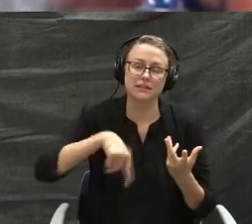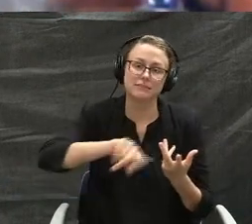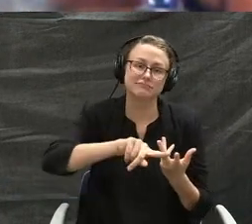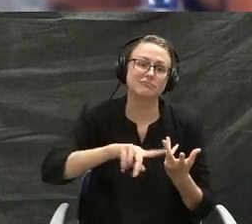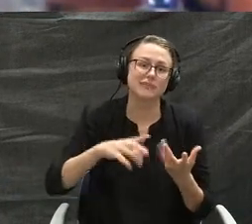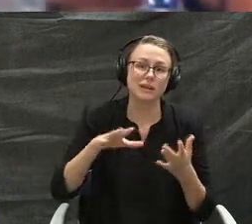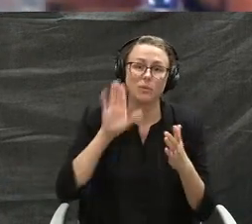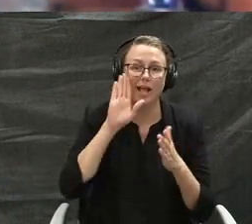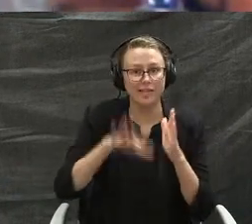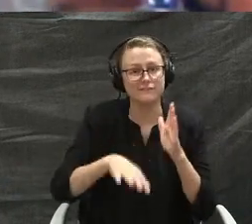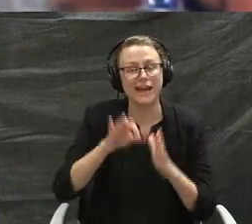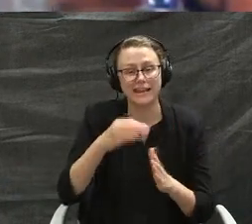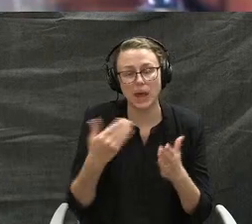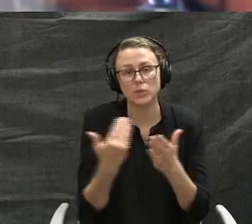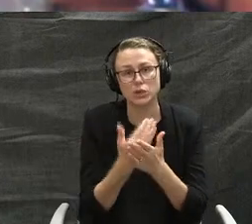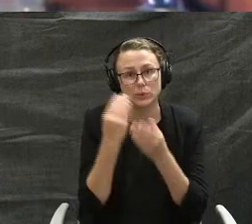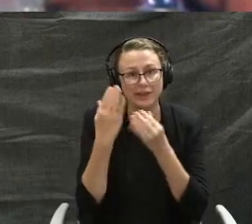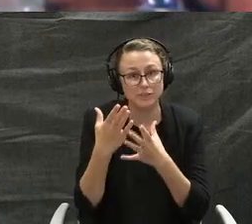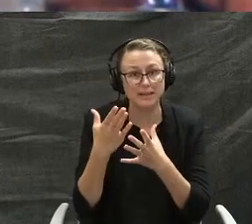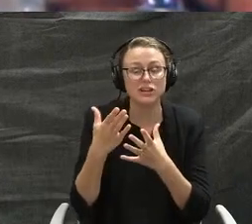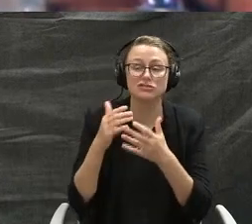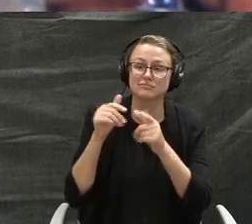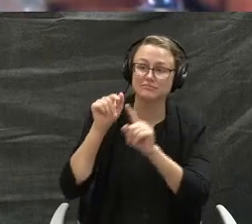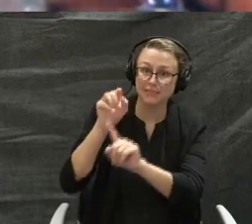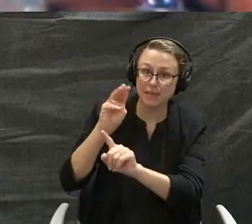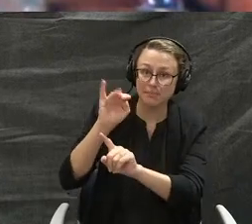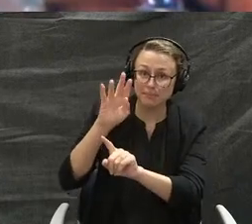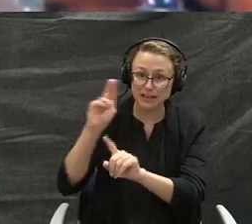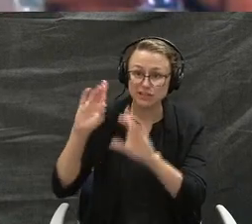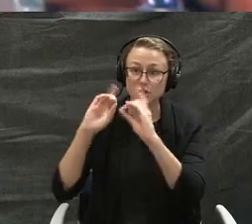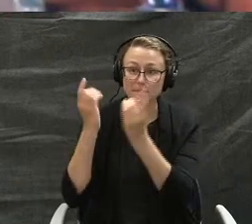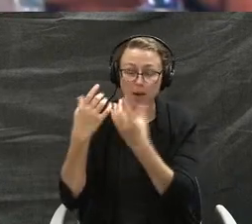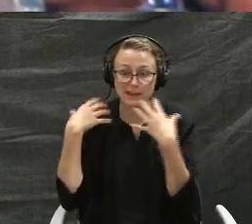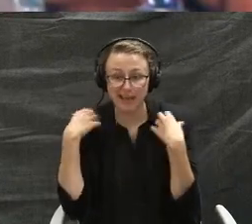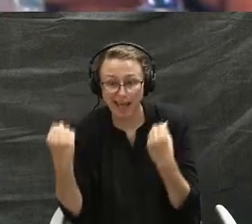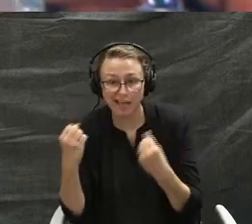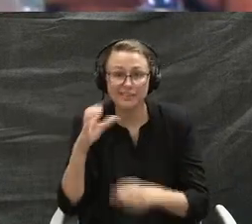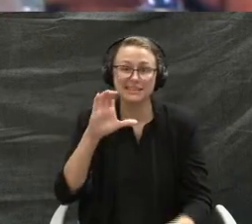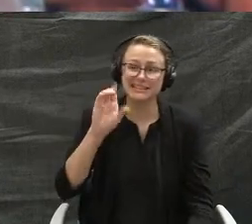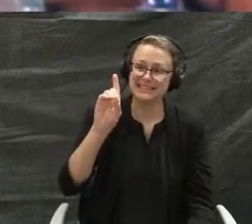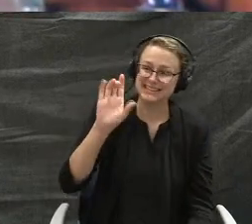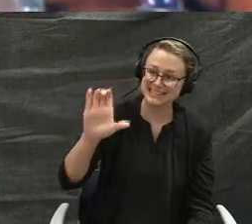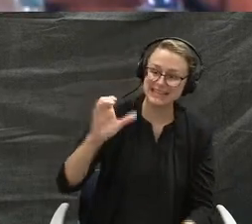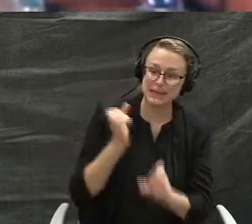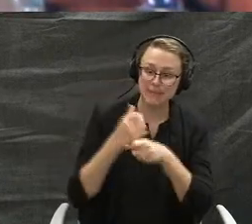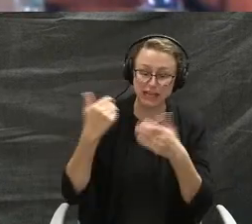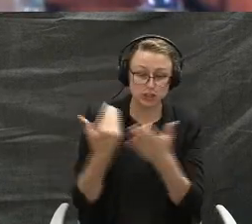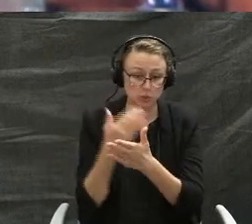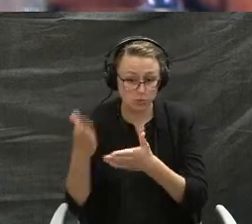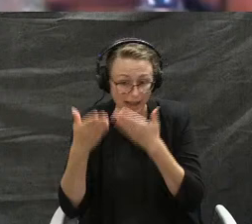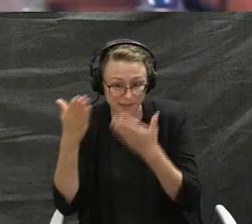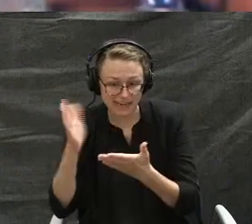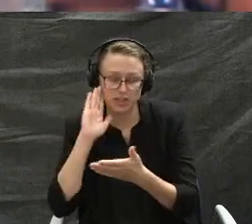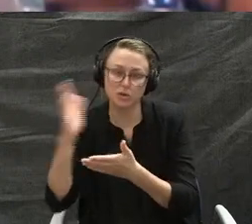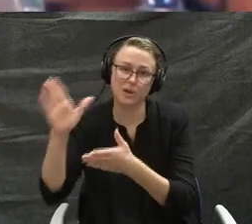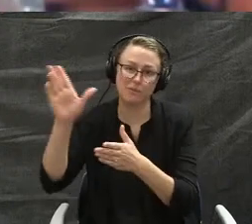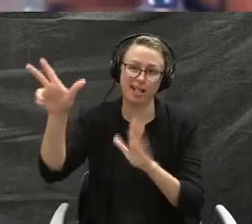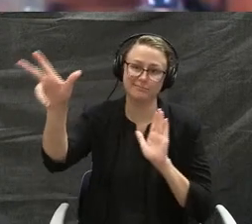Department of Health and Centers for Disease Control make new recommendations for us. But I I am fully confident in our